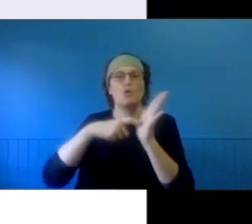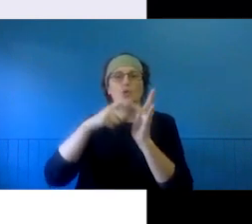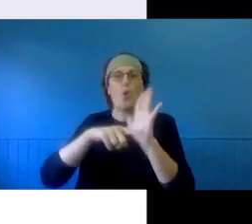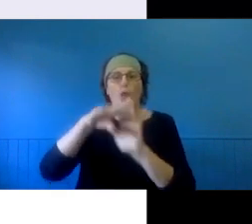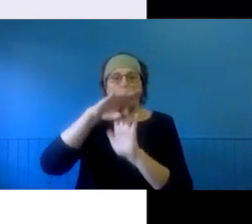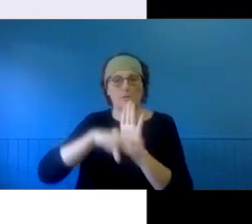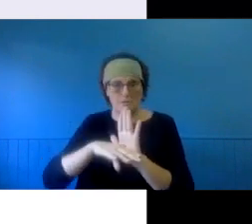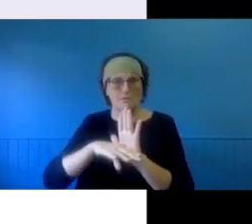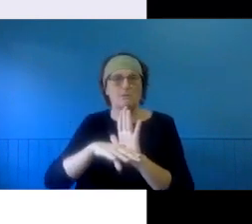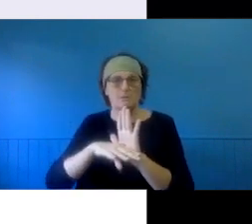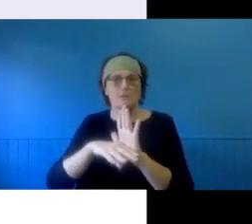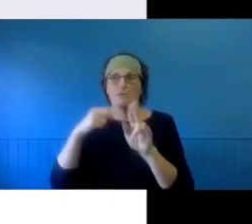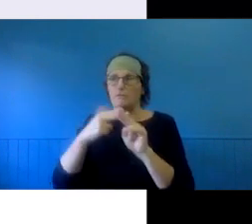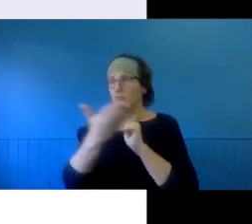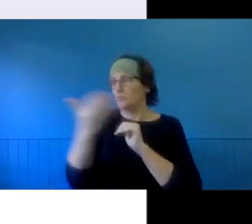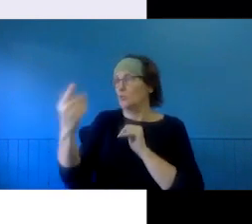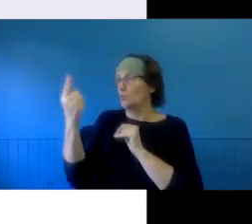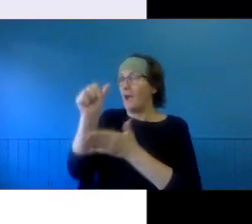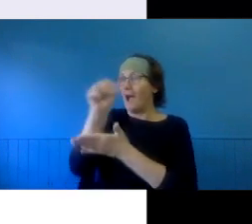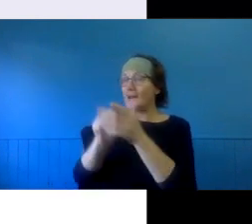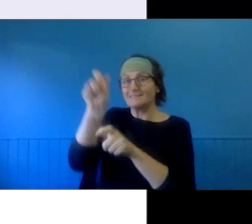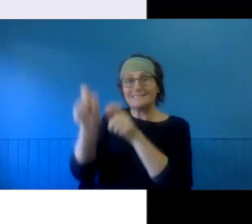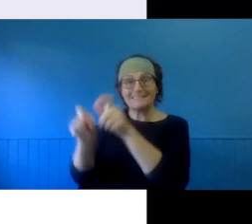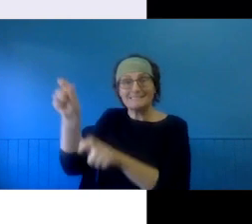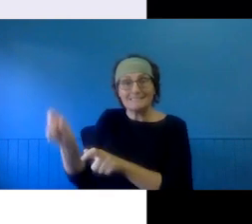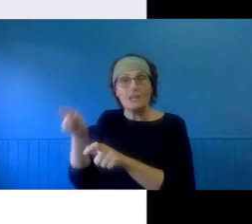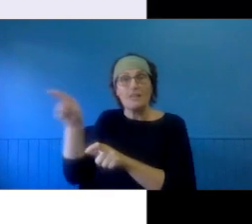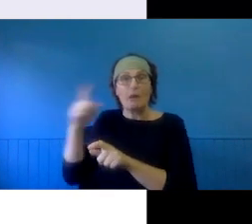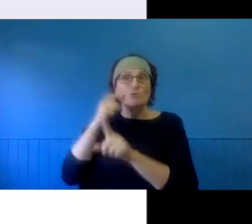artists were out there trying to advocate with the people they were